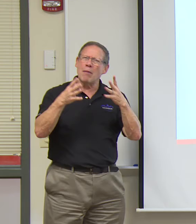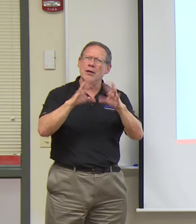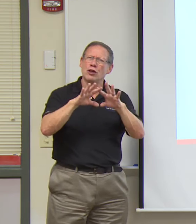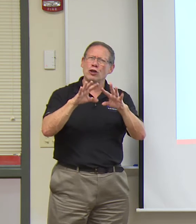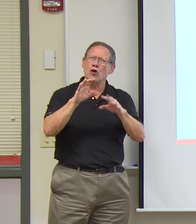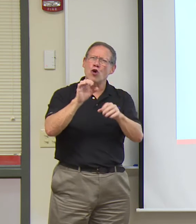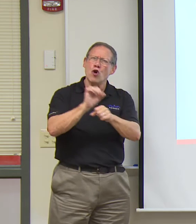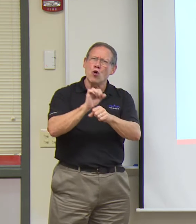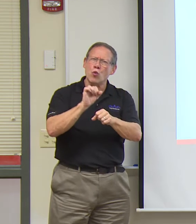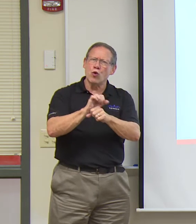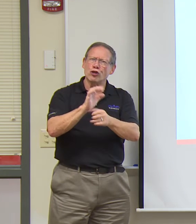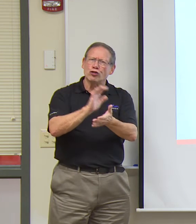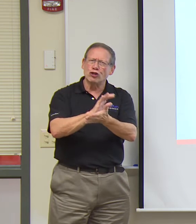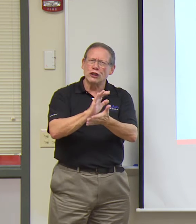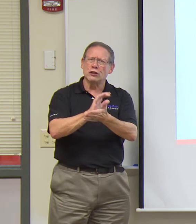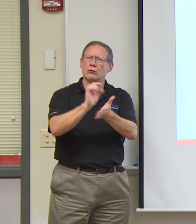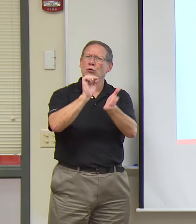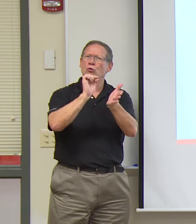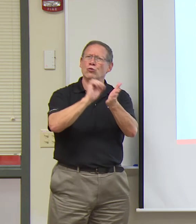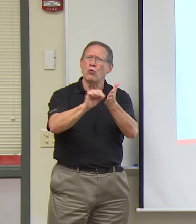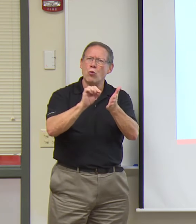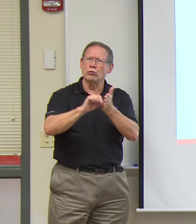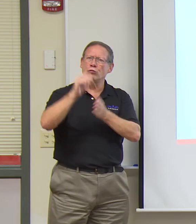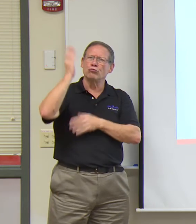you can kind of organize them so they're easily found.